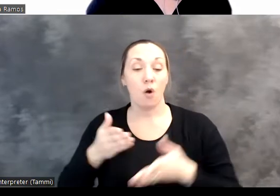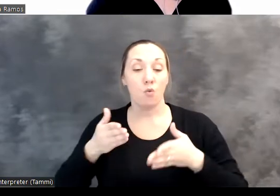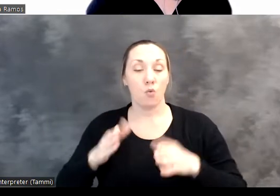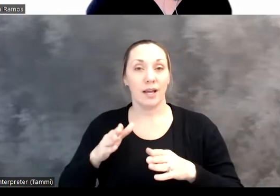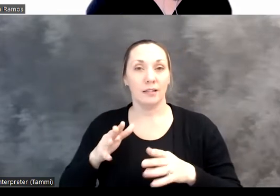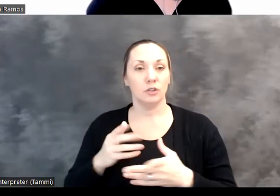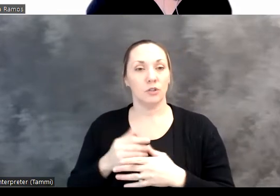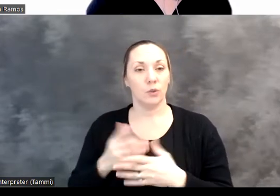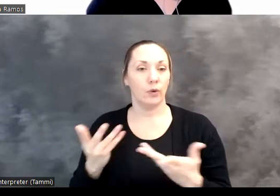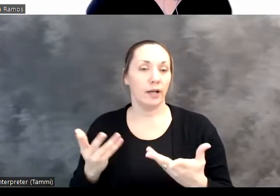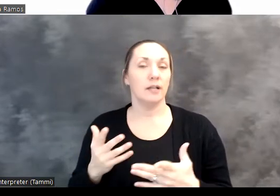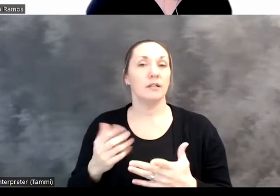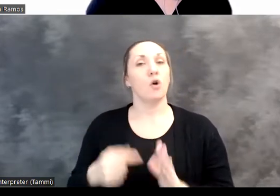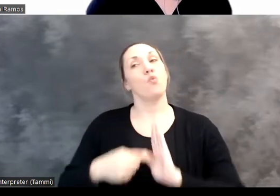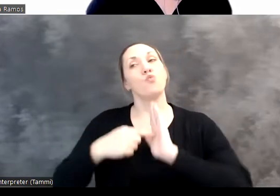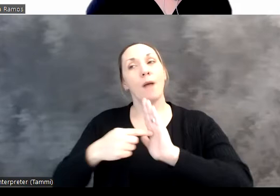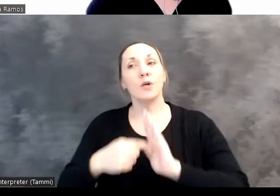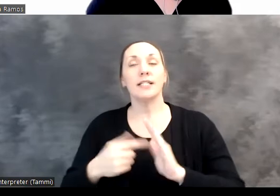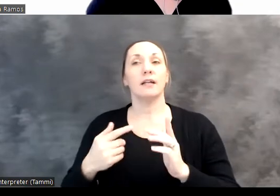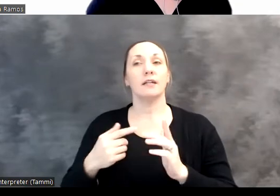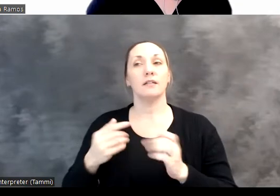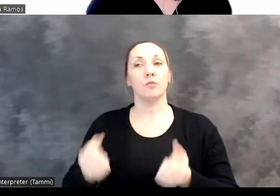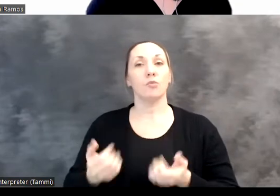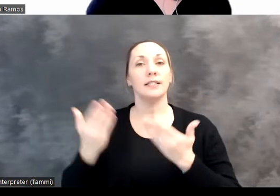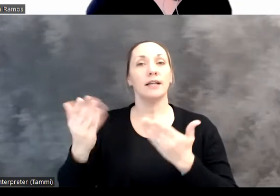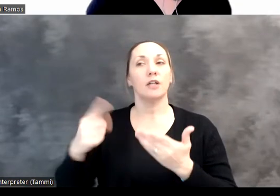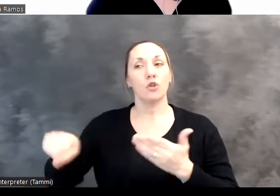scientific methods, we try to figure